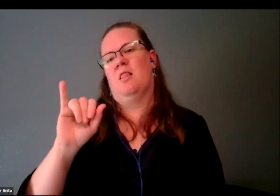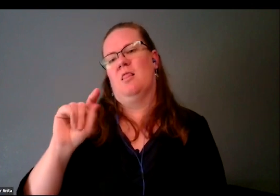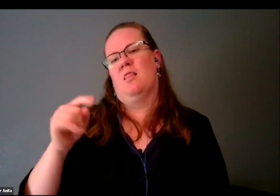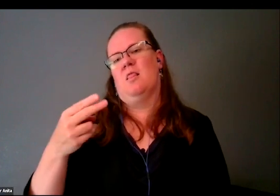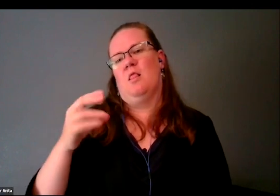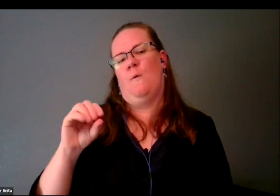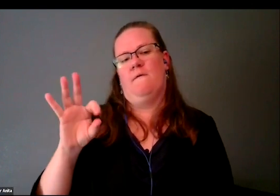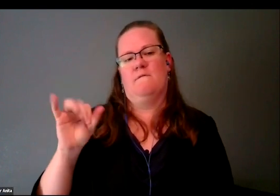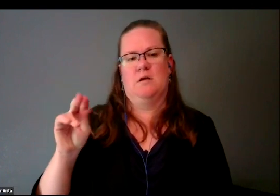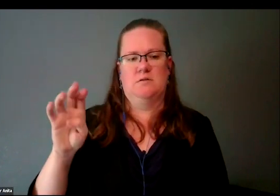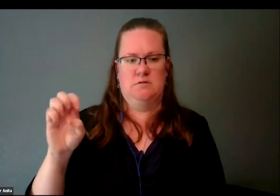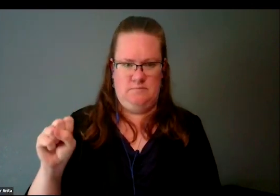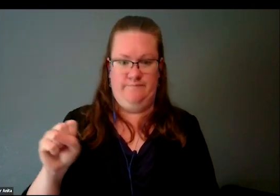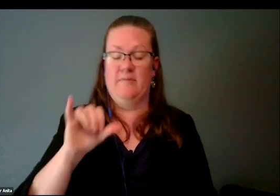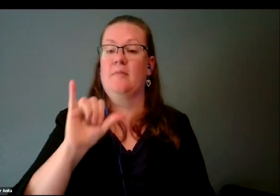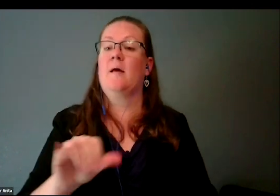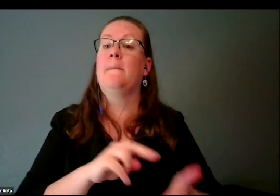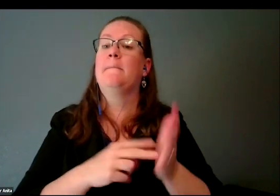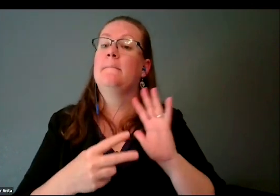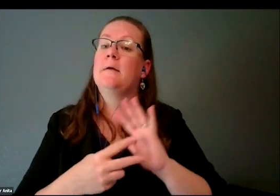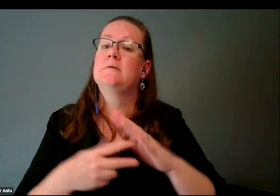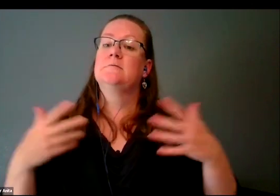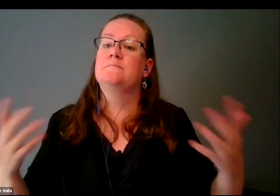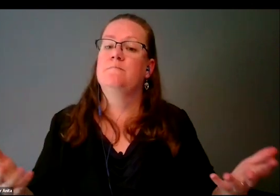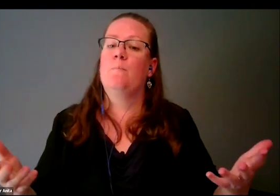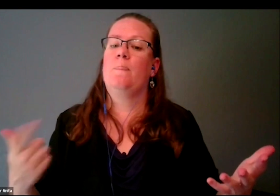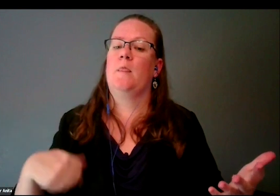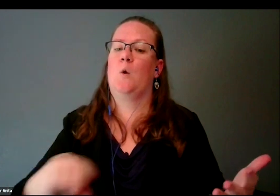This is a technique that will do a grayscale height map